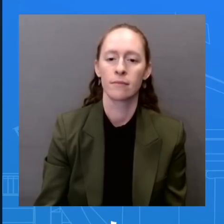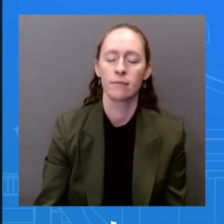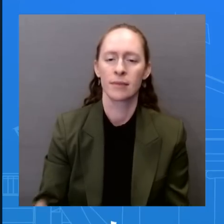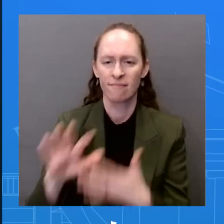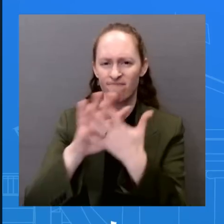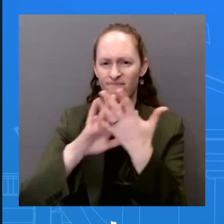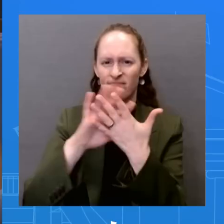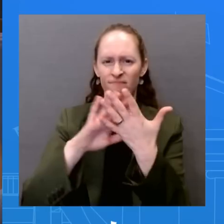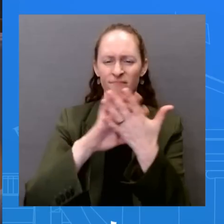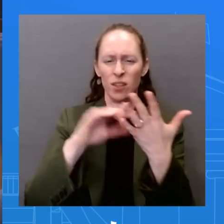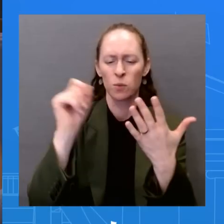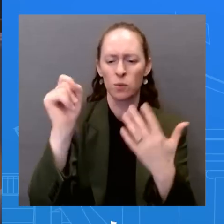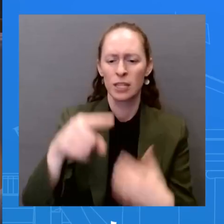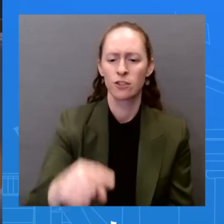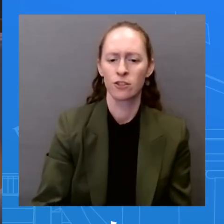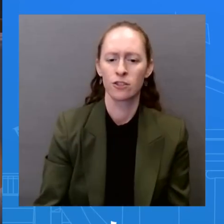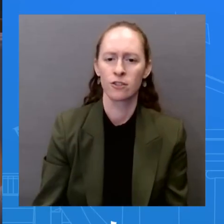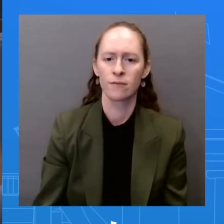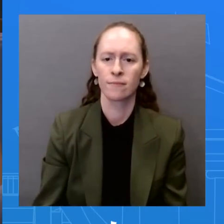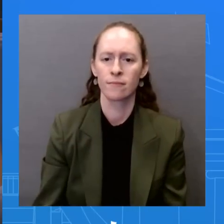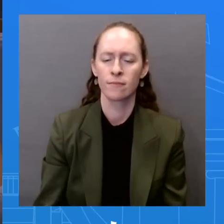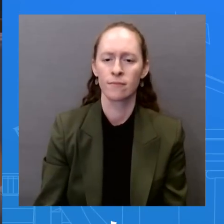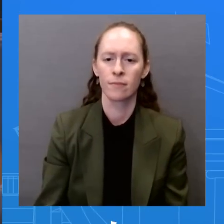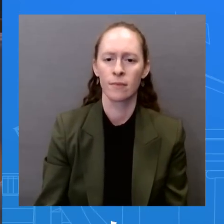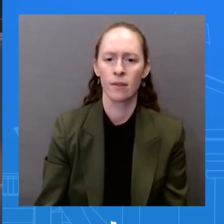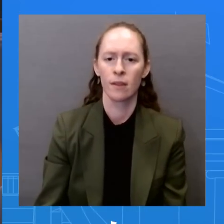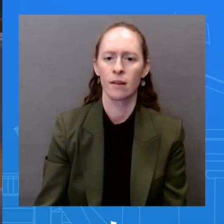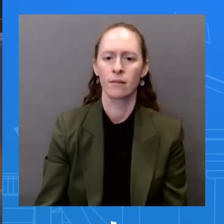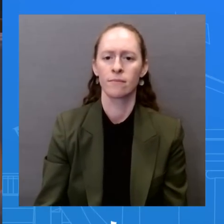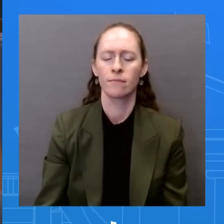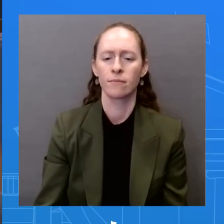And I wanted to know what kind of further action could that be.